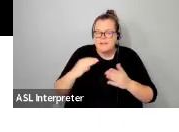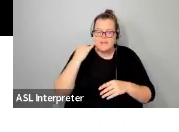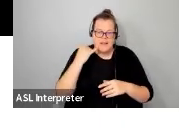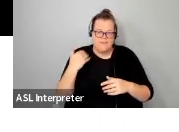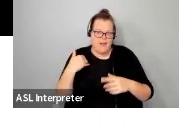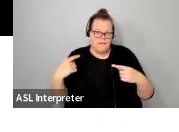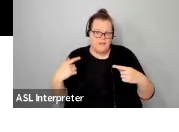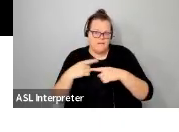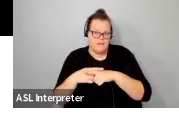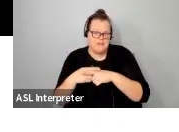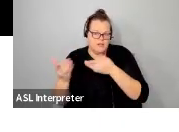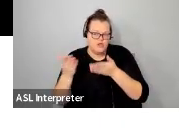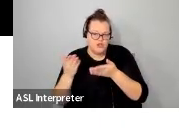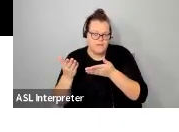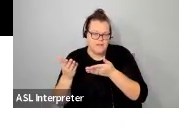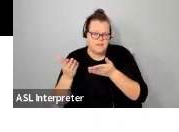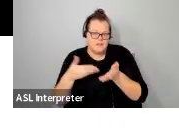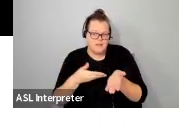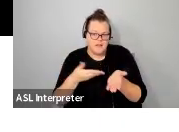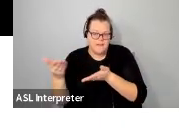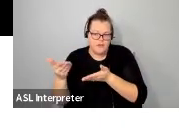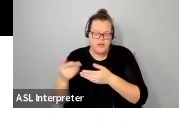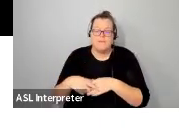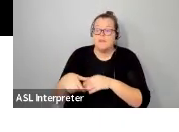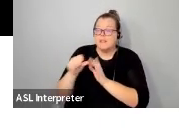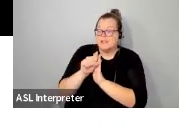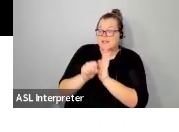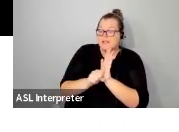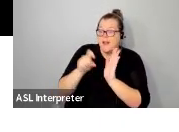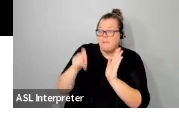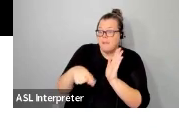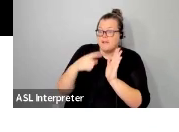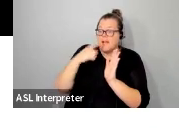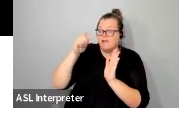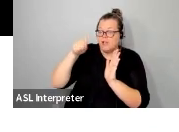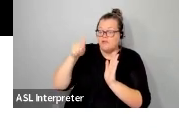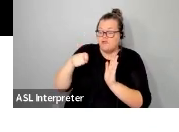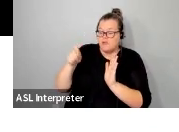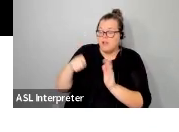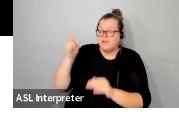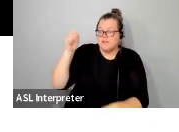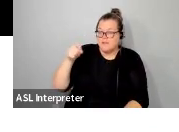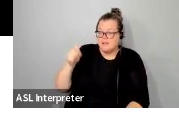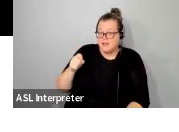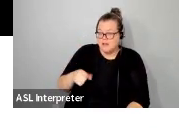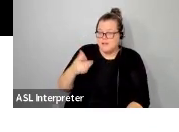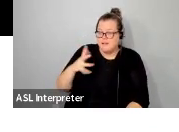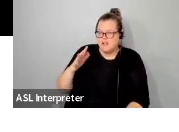And so the state has to say, yes, we have all of these things in place. And I'll just kind of quickly read out what those safeguards are.